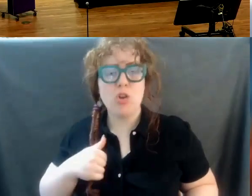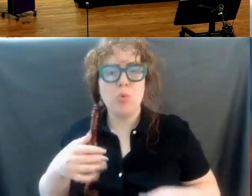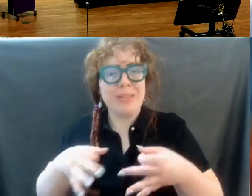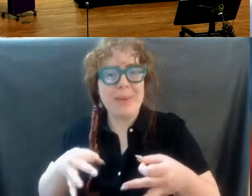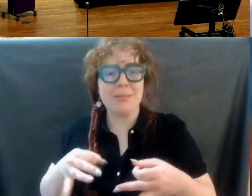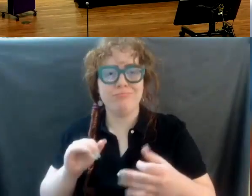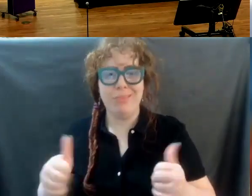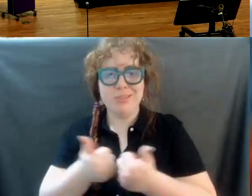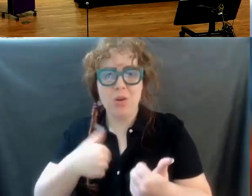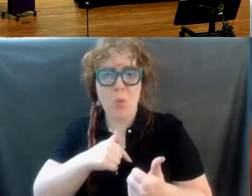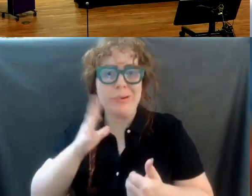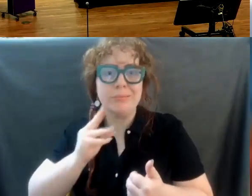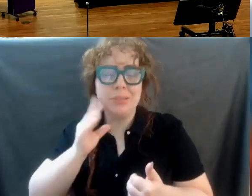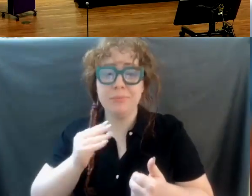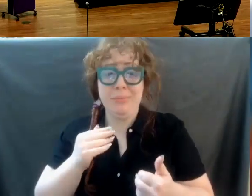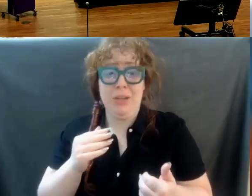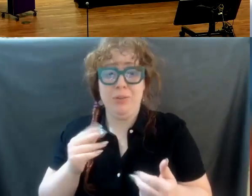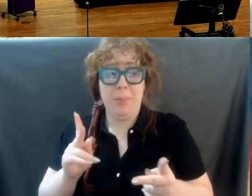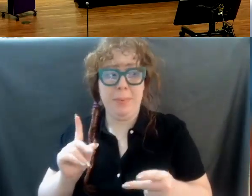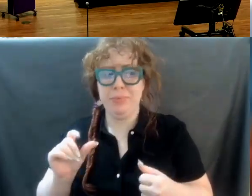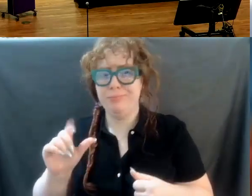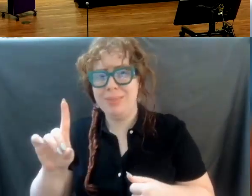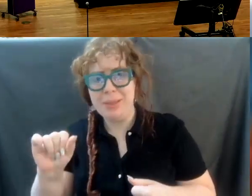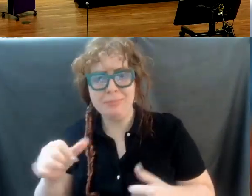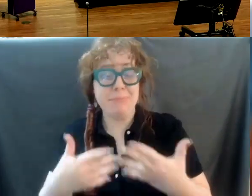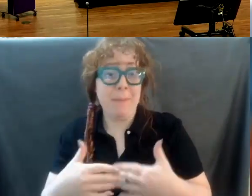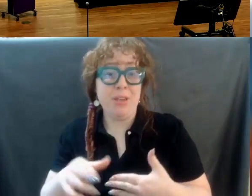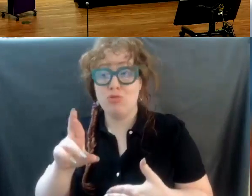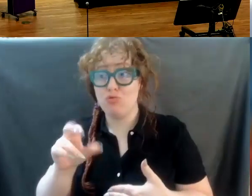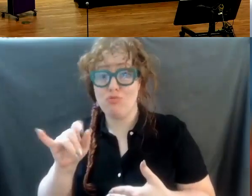the whole idea of systemic oppressive systems